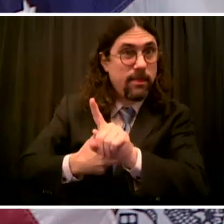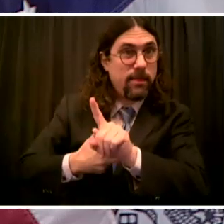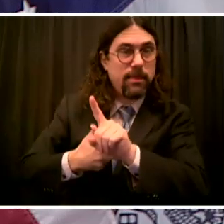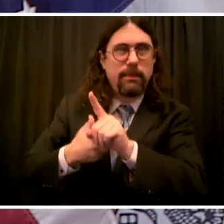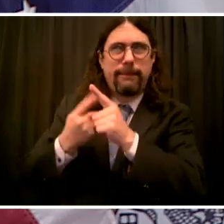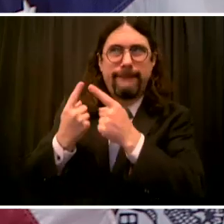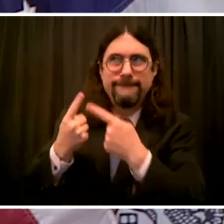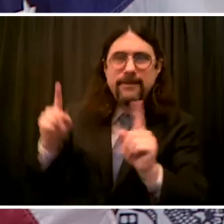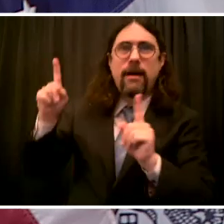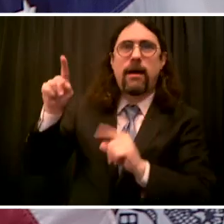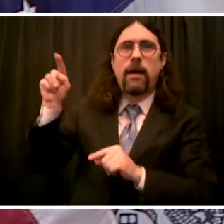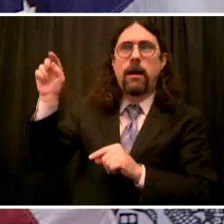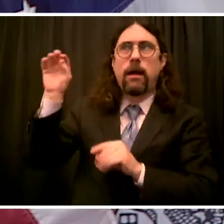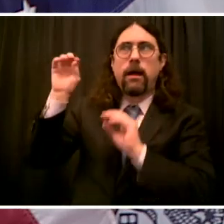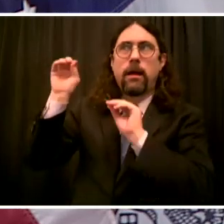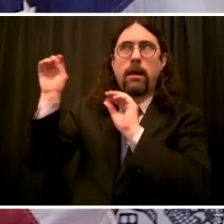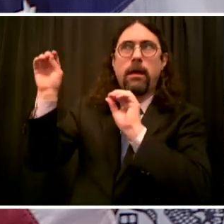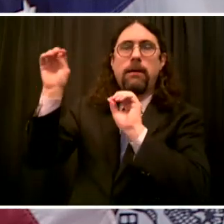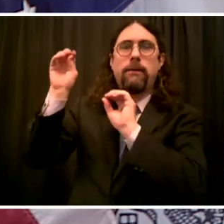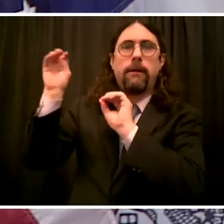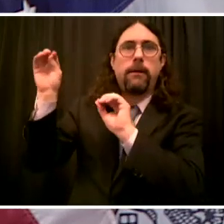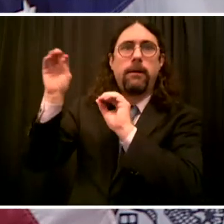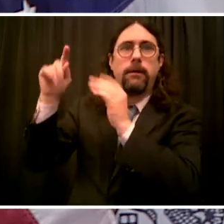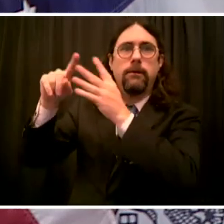WE SEE THE BEGINNING OF AN